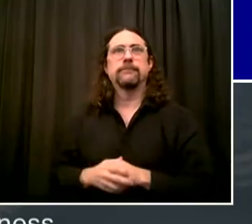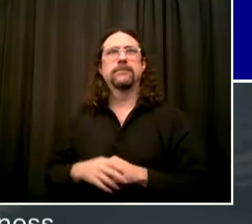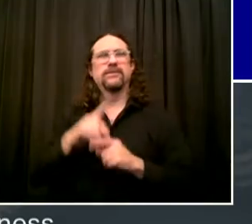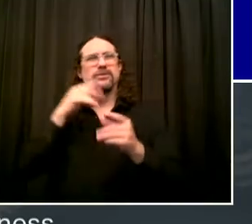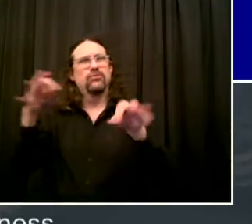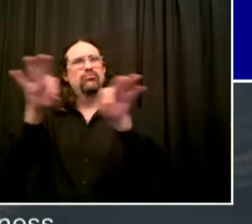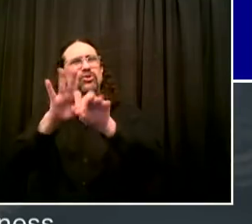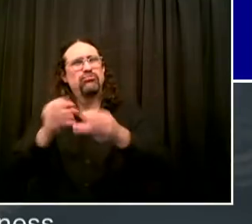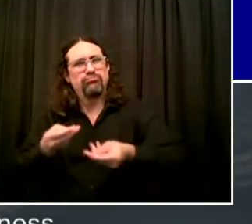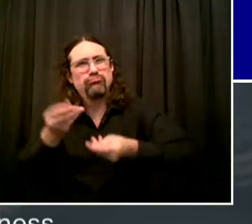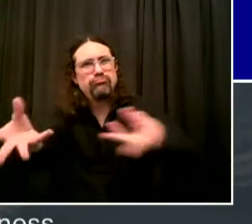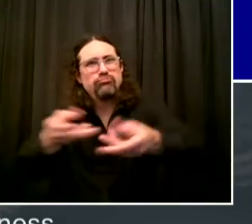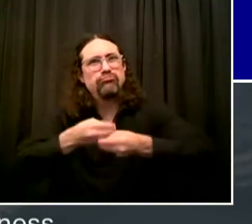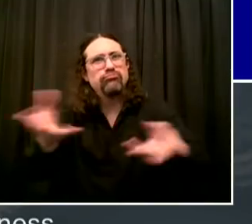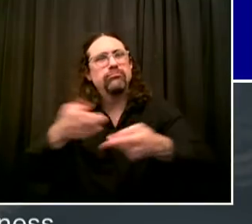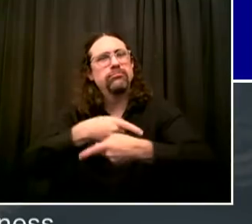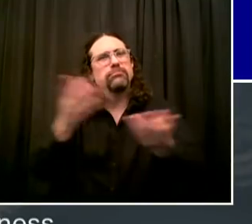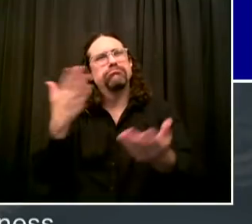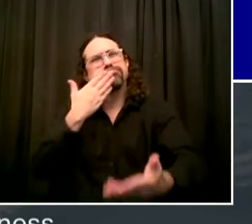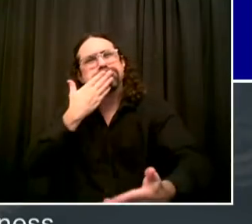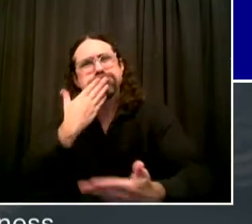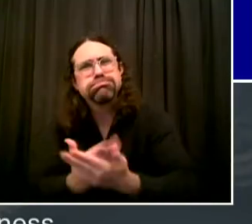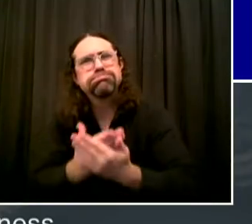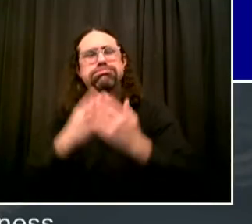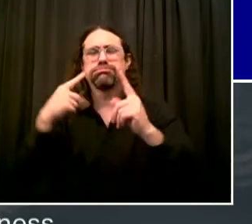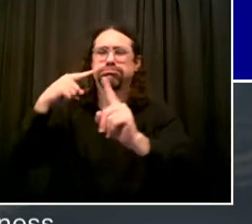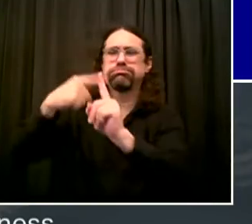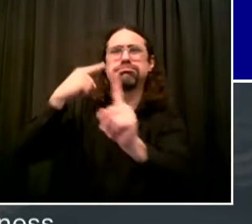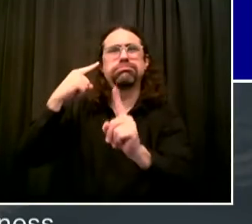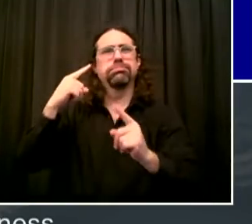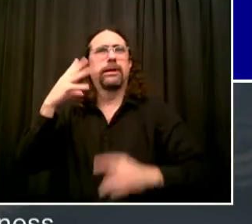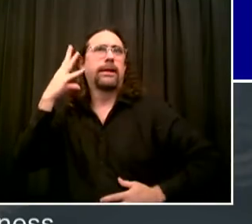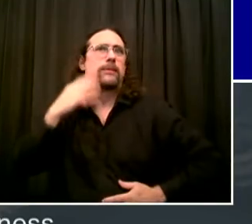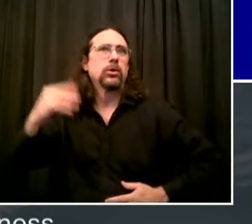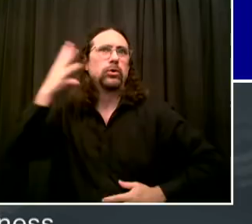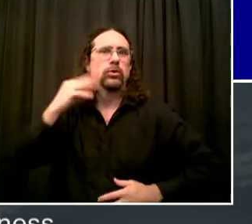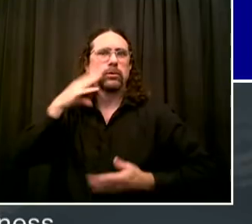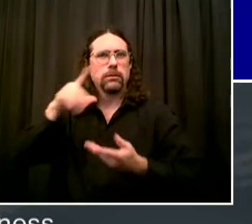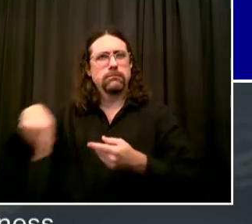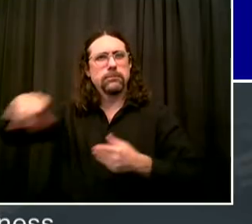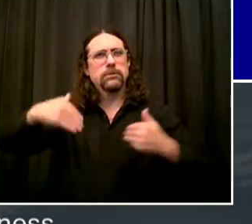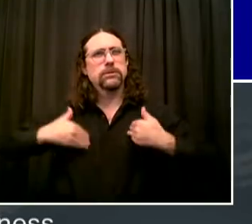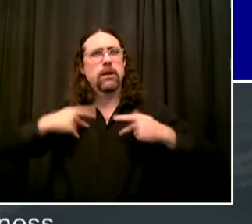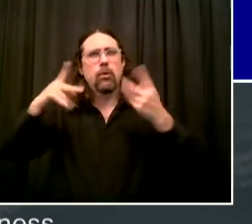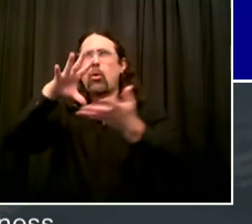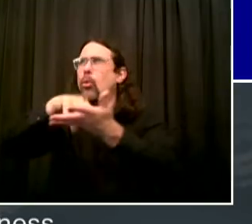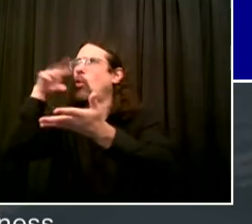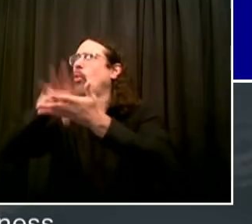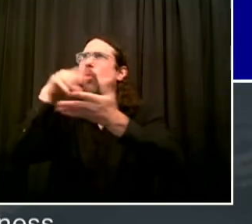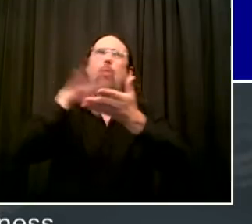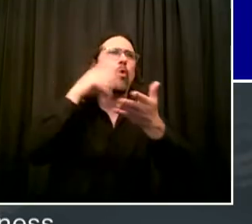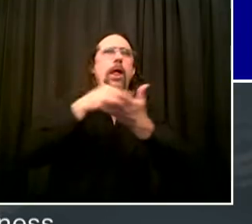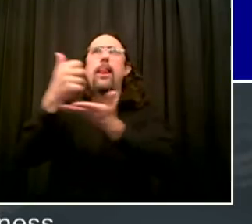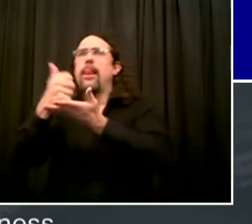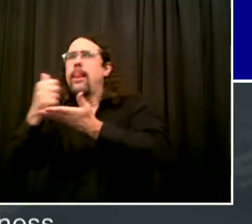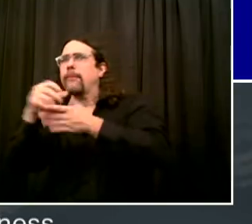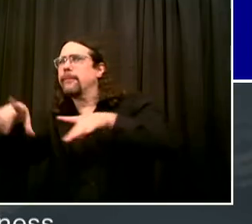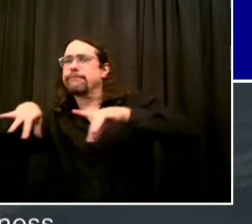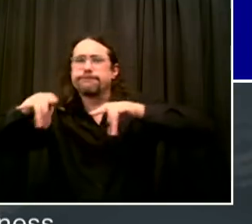BONE LIE NBUT T I WILL BE VERY POSITIVE AND REWARDING FOR OU RKIDS.